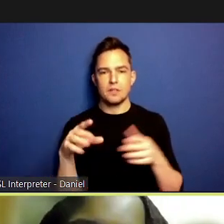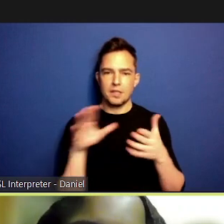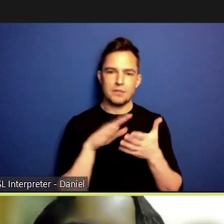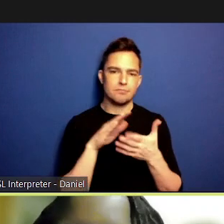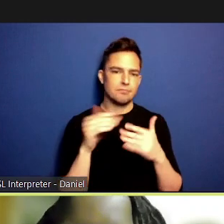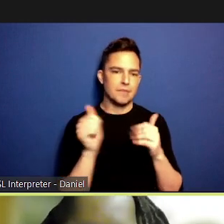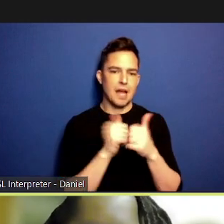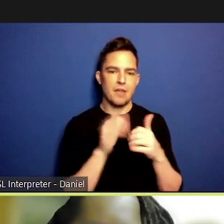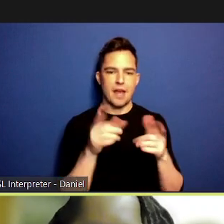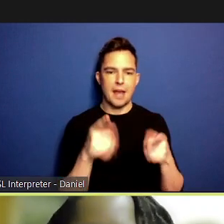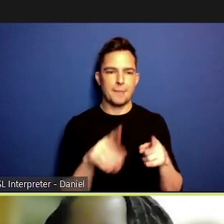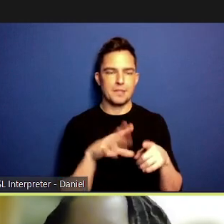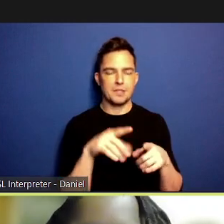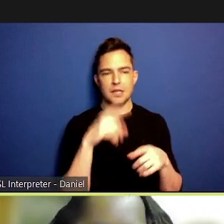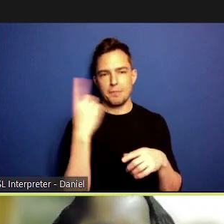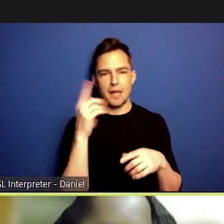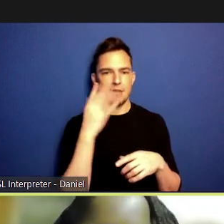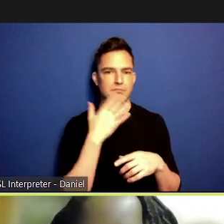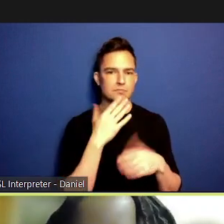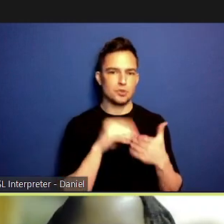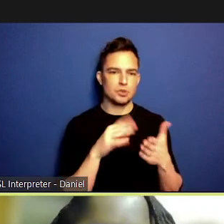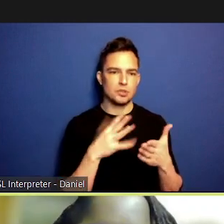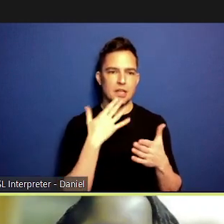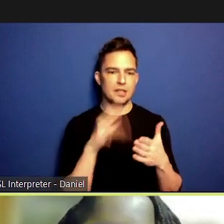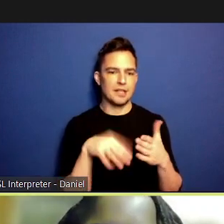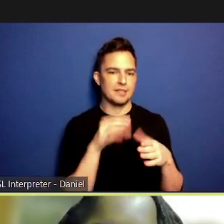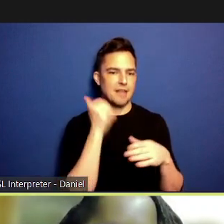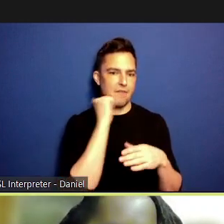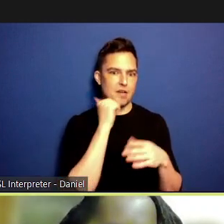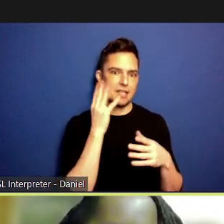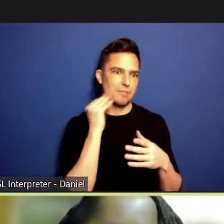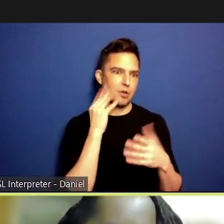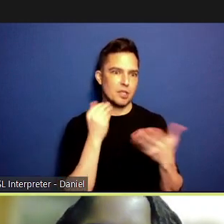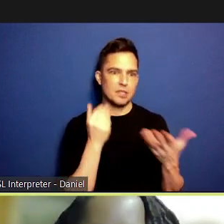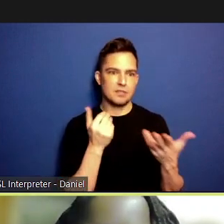day. That's part of the everyday lives and everyday daily experiences to be surveilled,